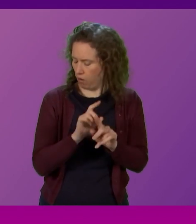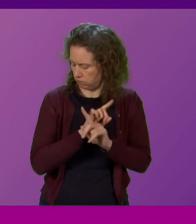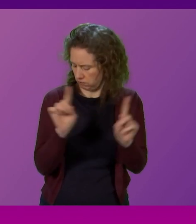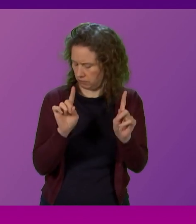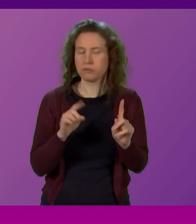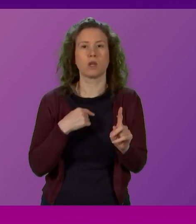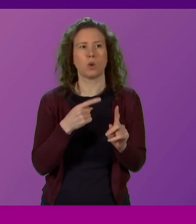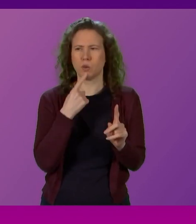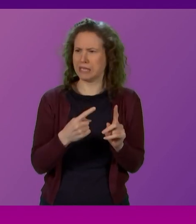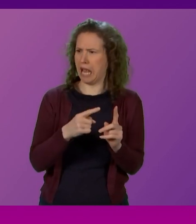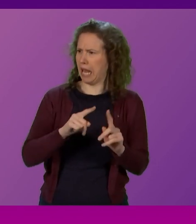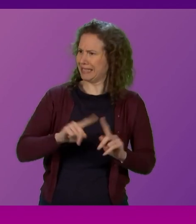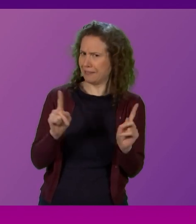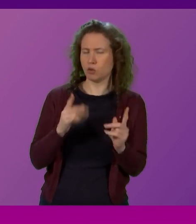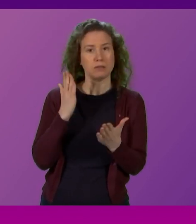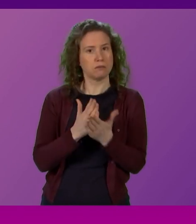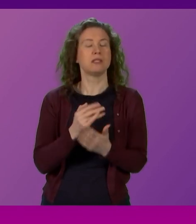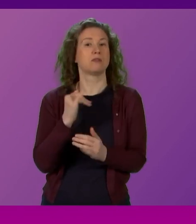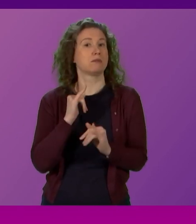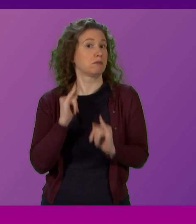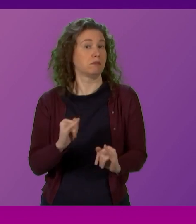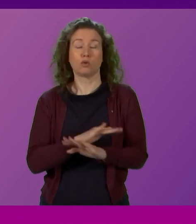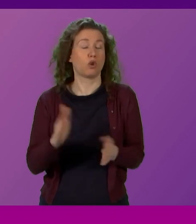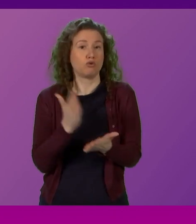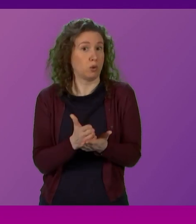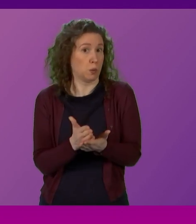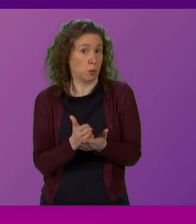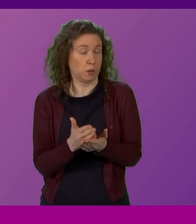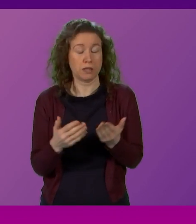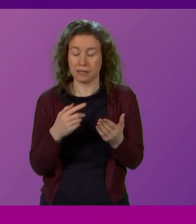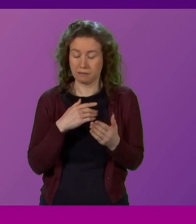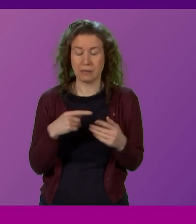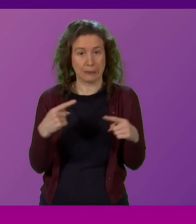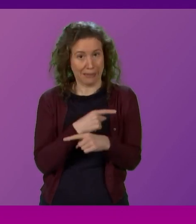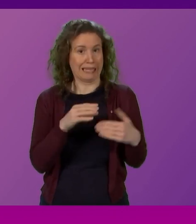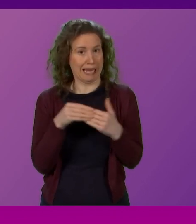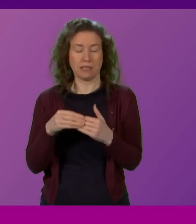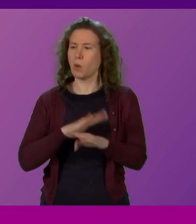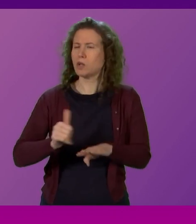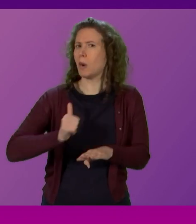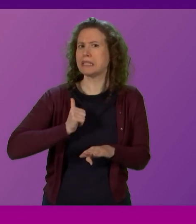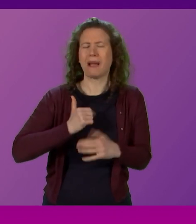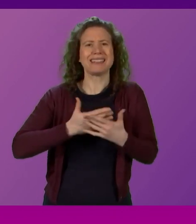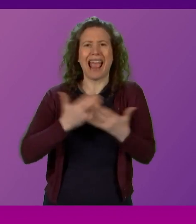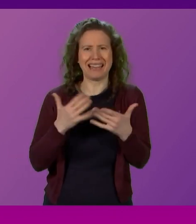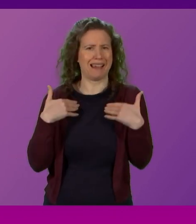To suggest otherwise is inaccurate and misleading”,